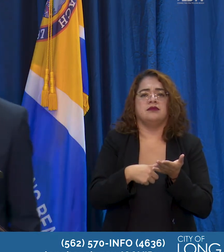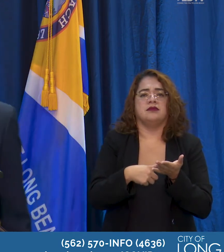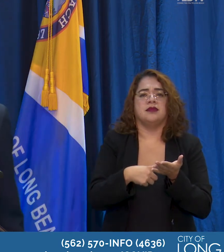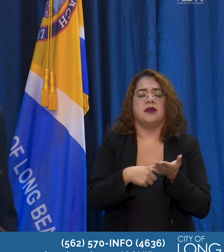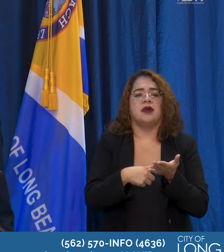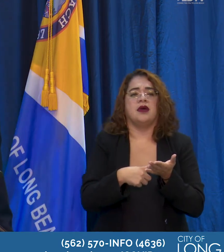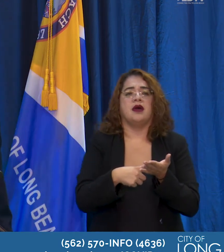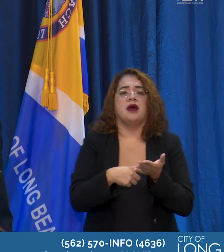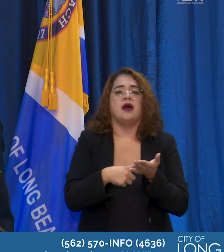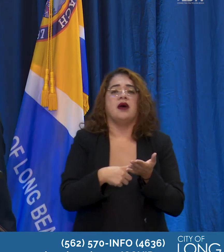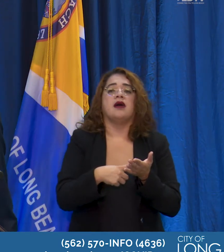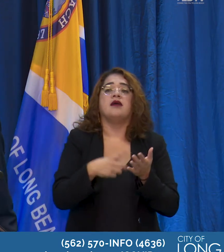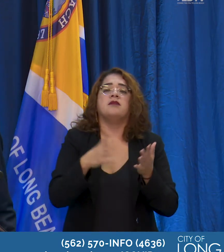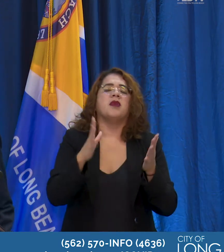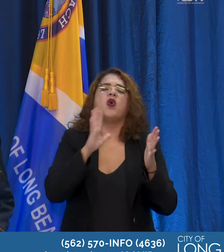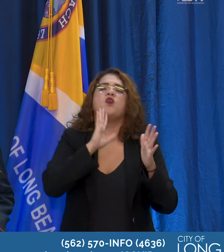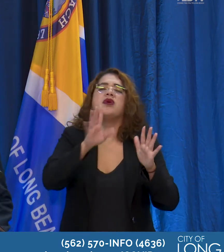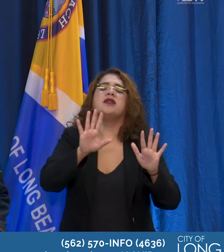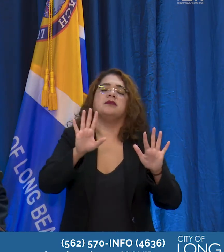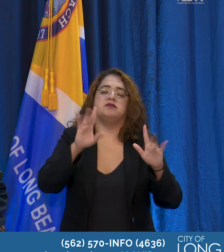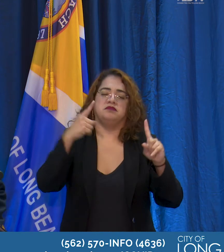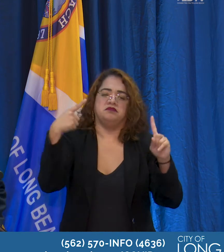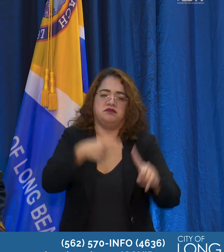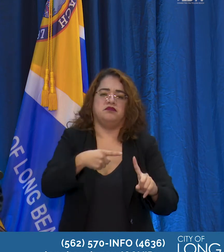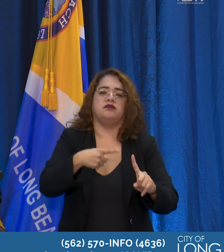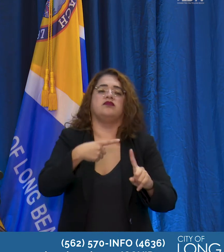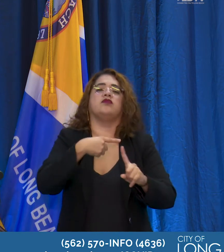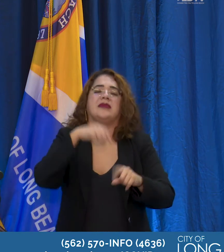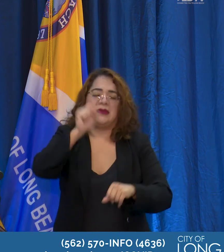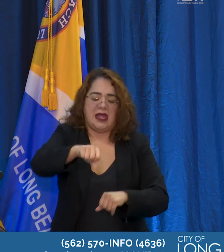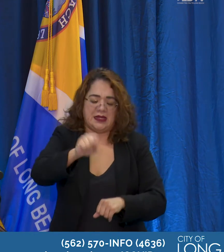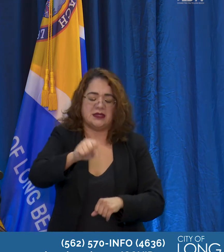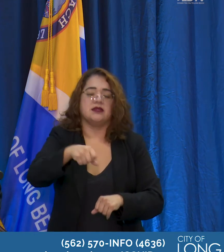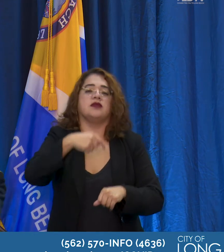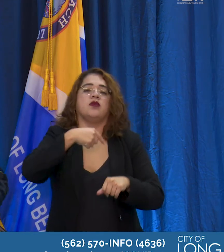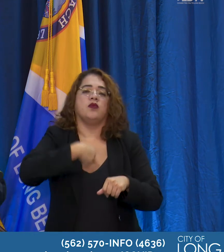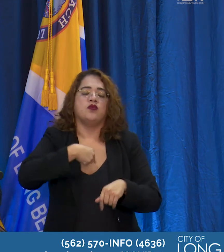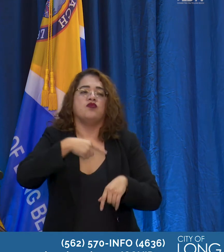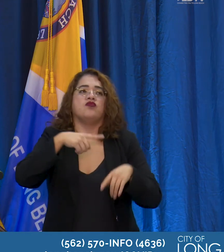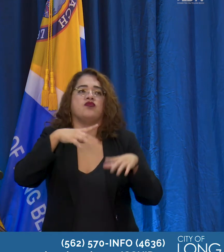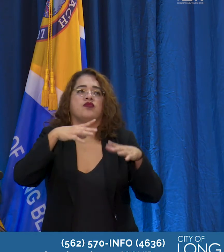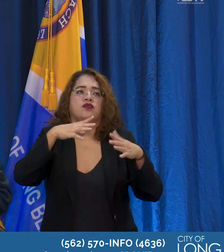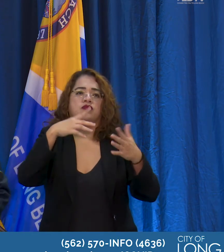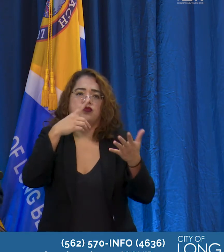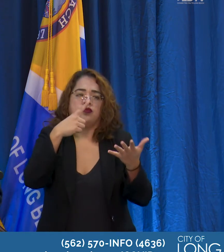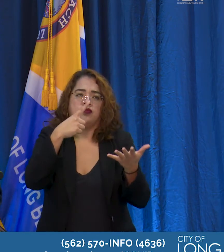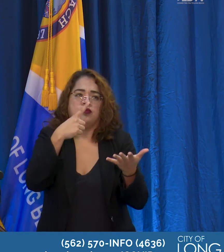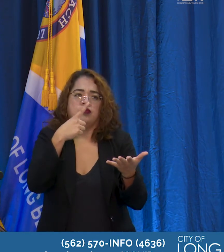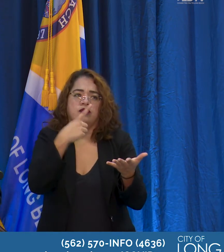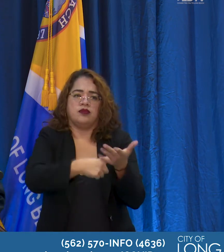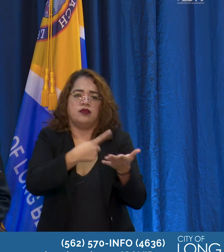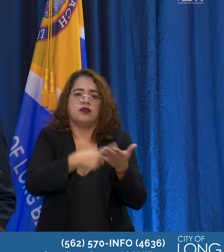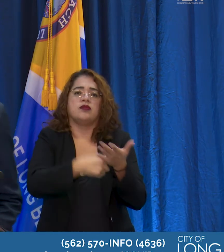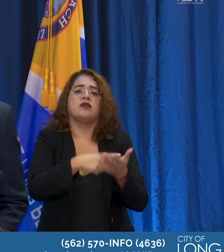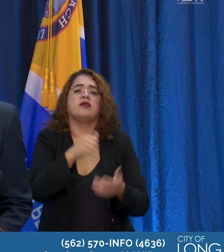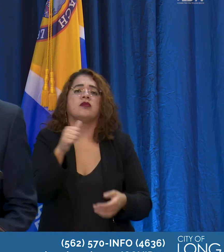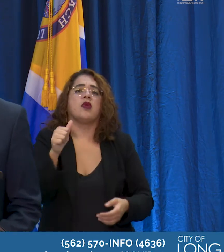In a net show, we've been, we've been meeting with, with some of the members of the bar coalition that's formed but also just